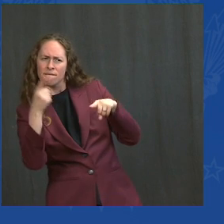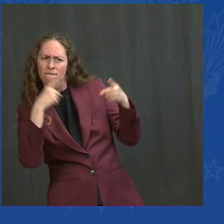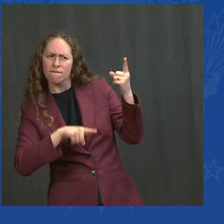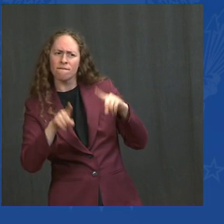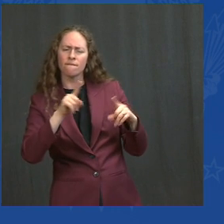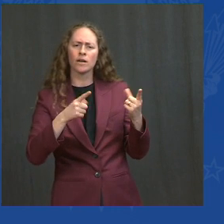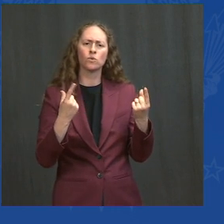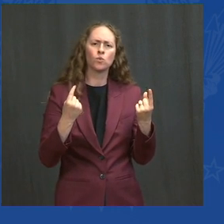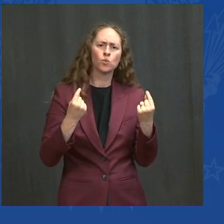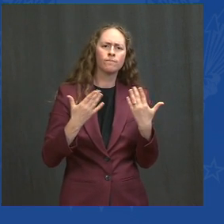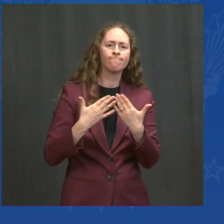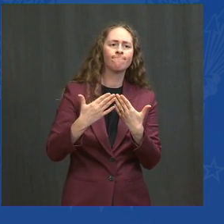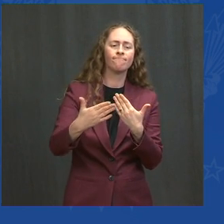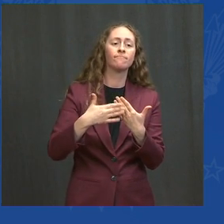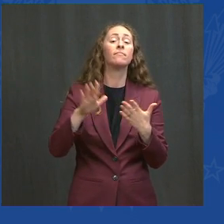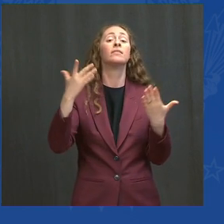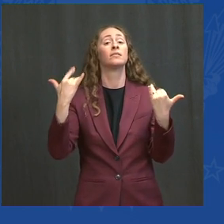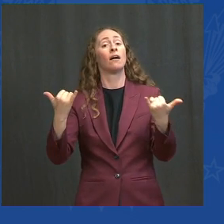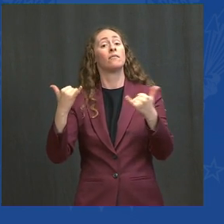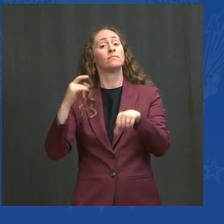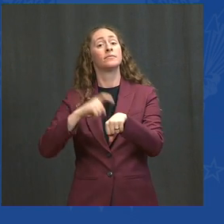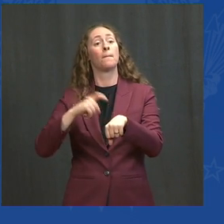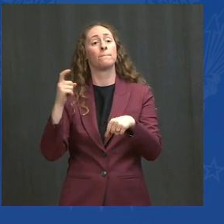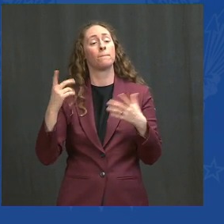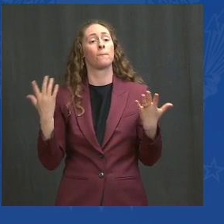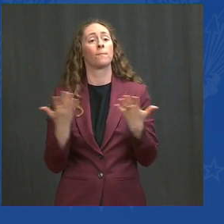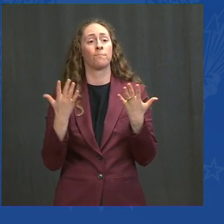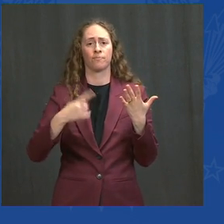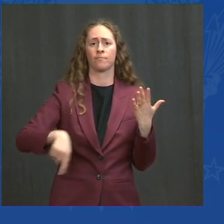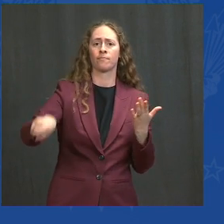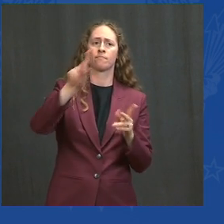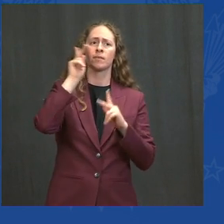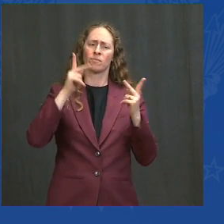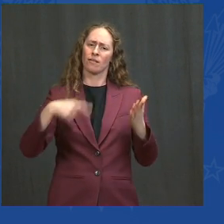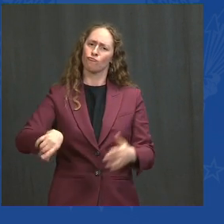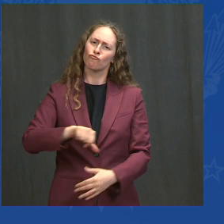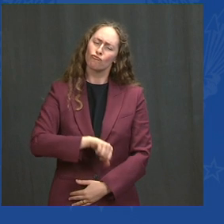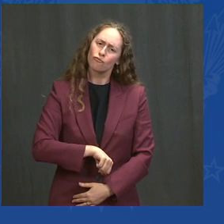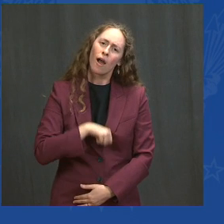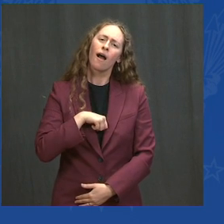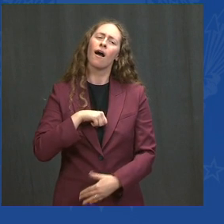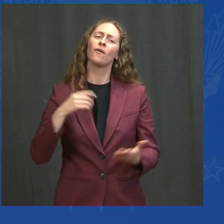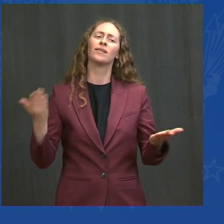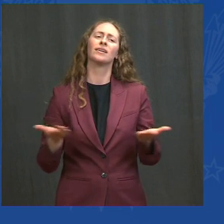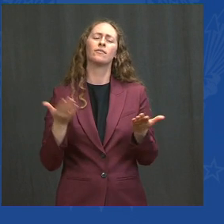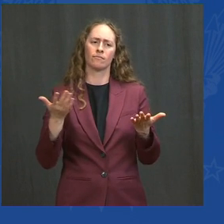But, today, the American people can be proud of Democrats and Republicans;